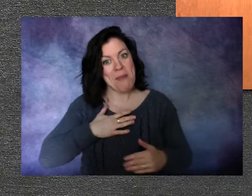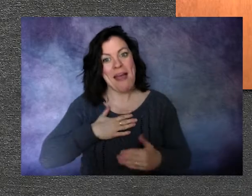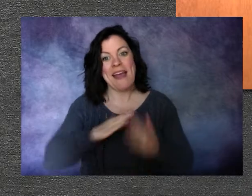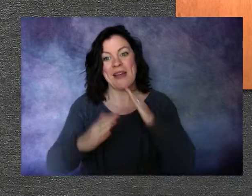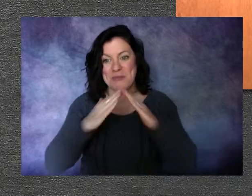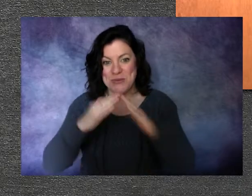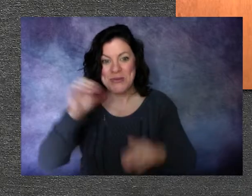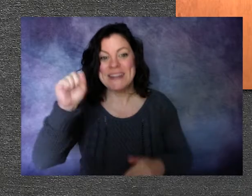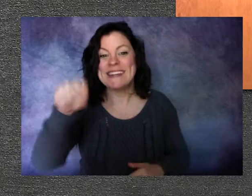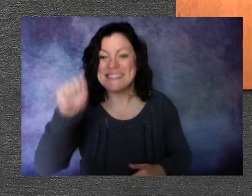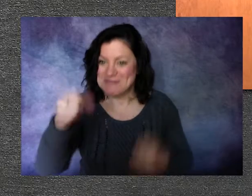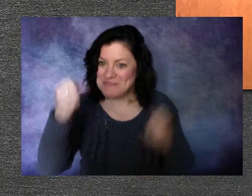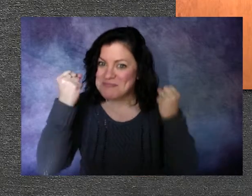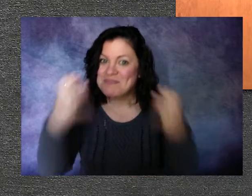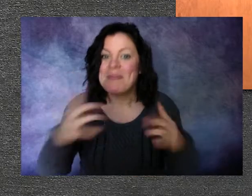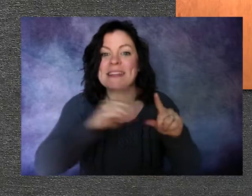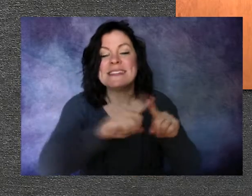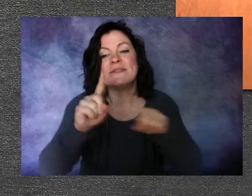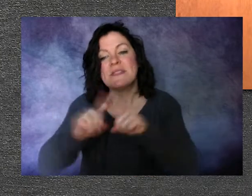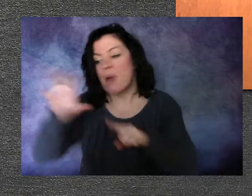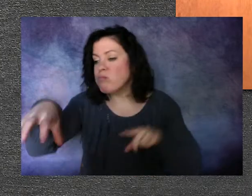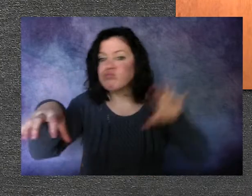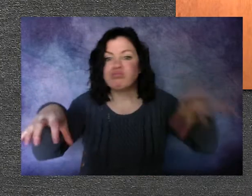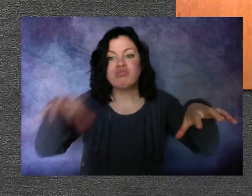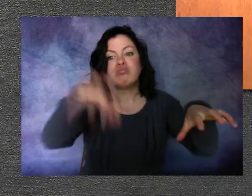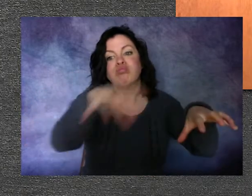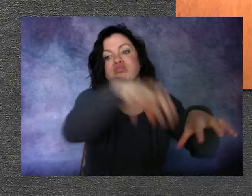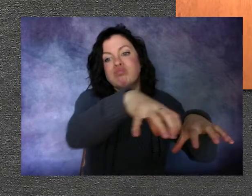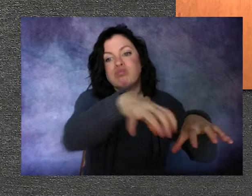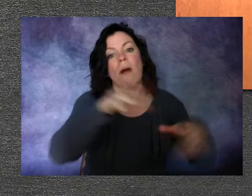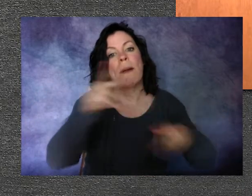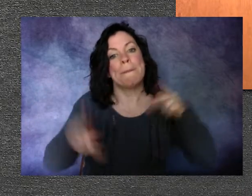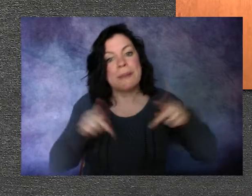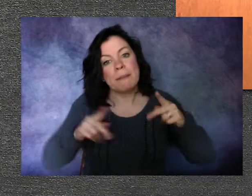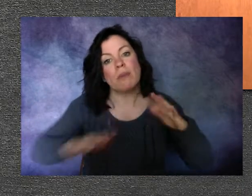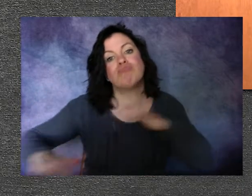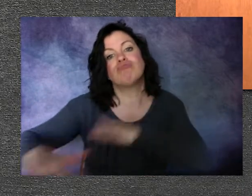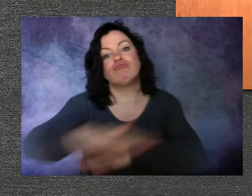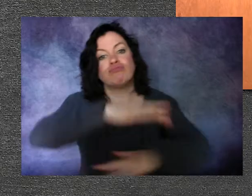So there's a bunch of different things. They're all a part of your community.